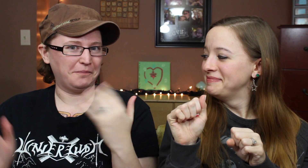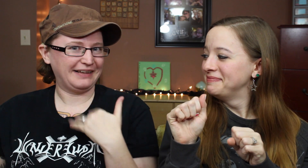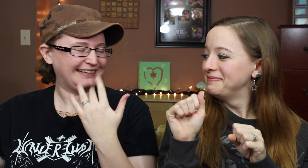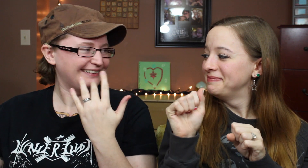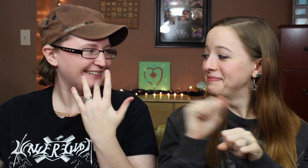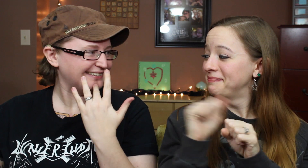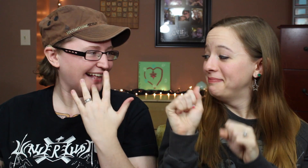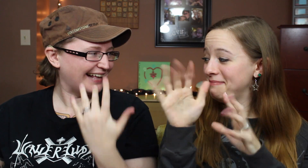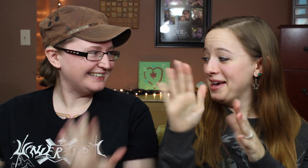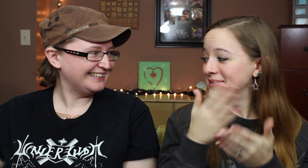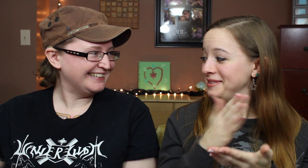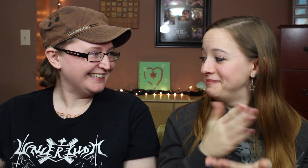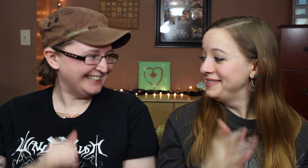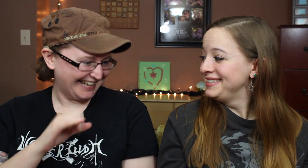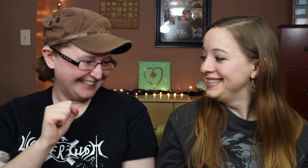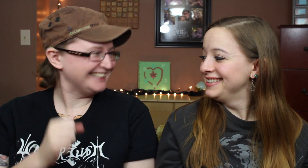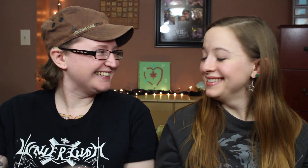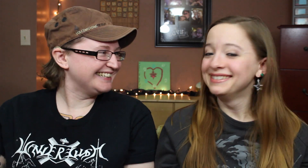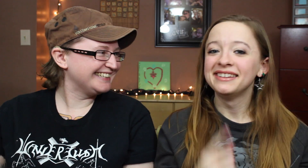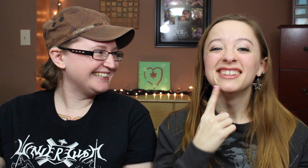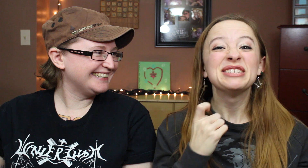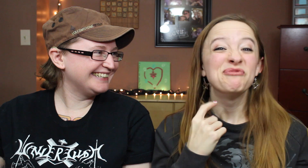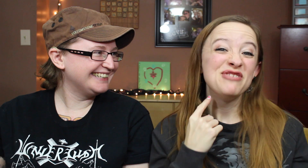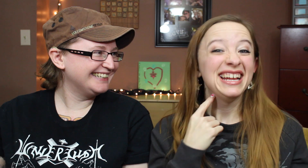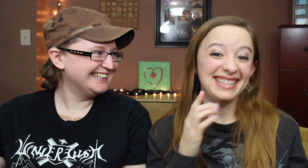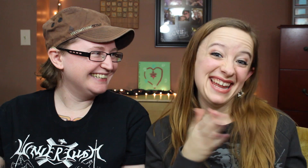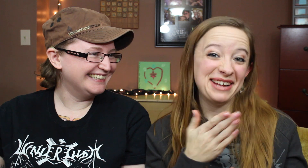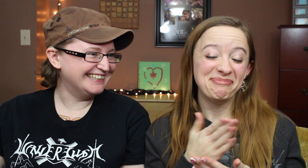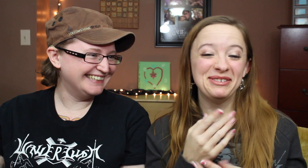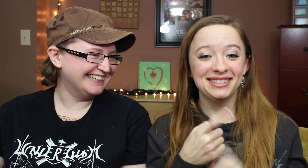A variety... Jill: Mountain music? Jenna: Yeah Jill: That's